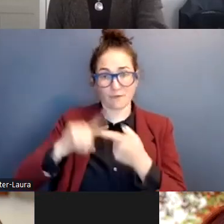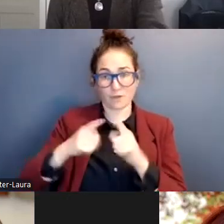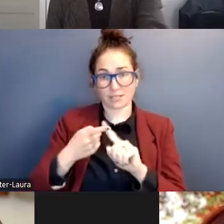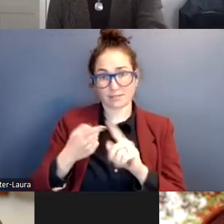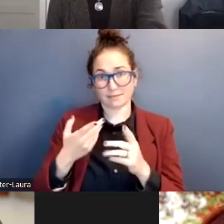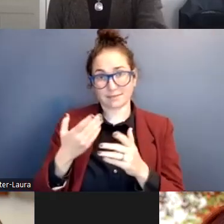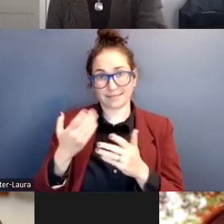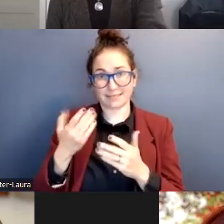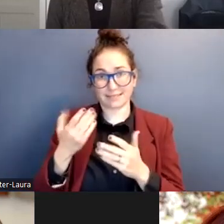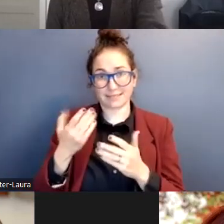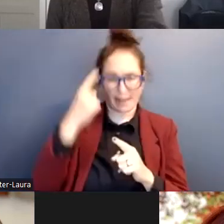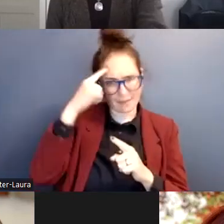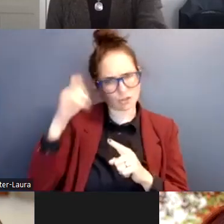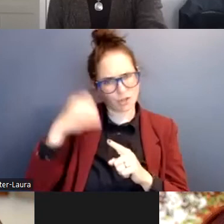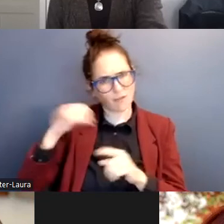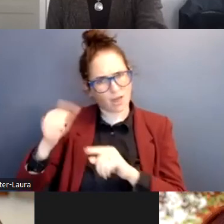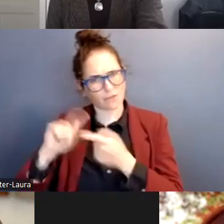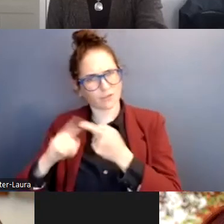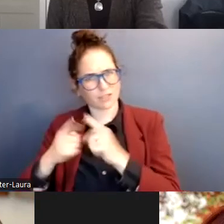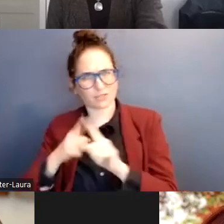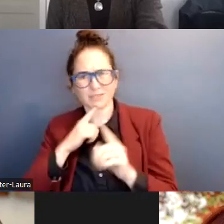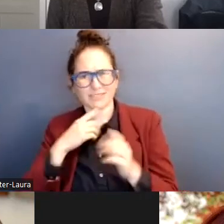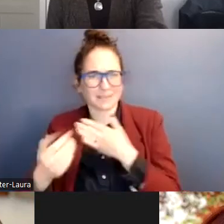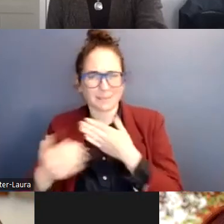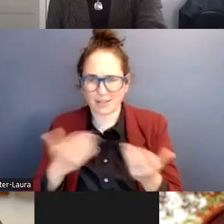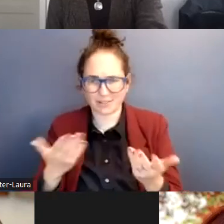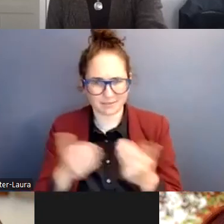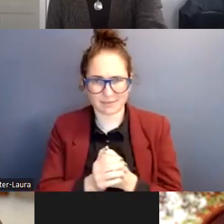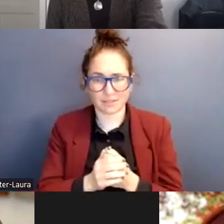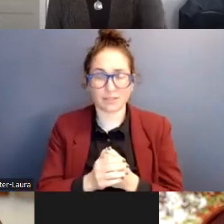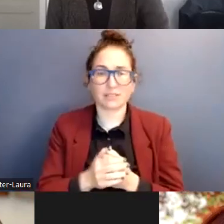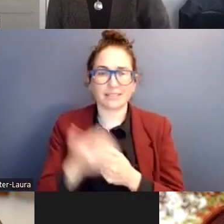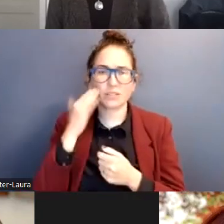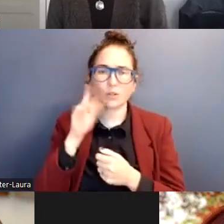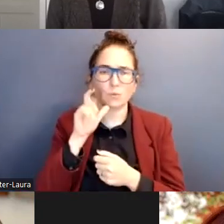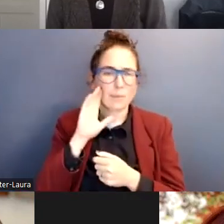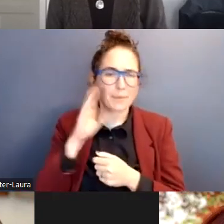really should have other friends is besides the question. And the question is, who's going to be there that they know and care